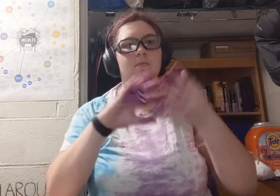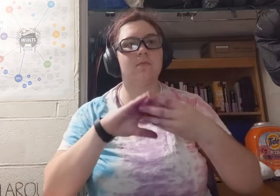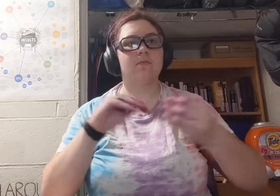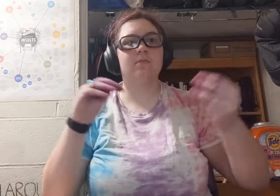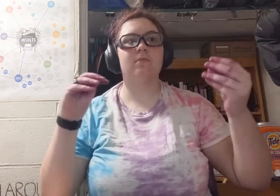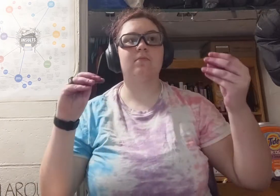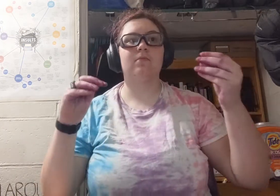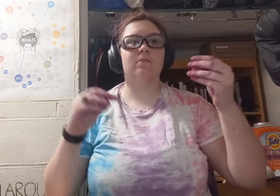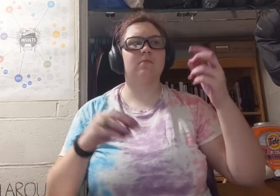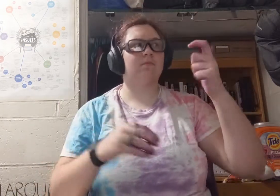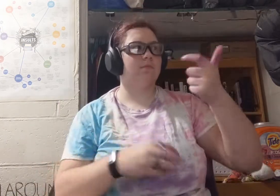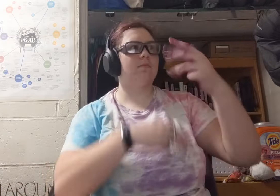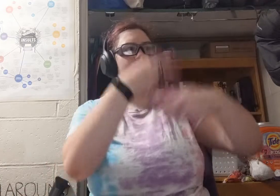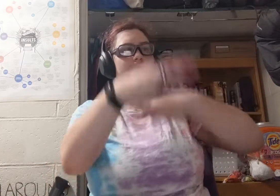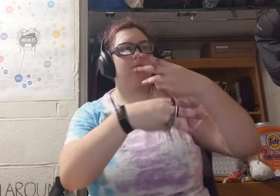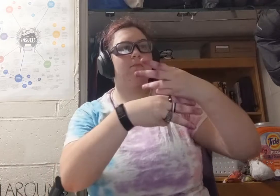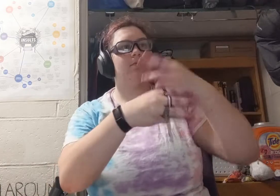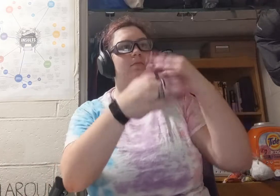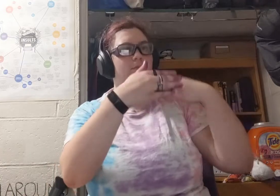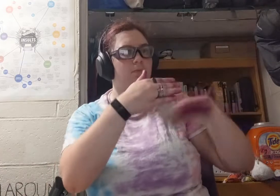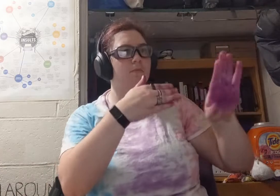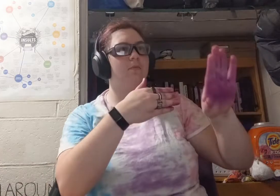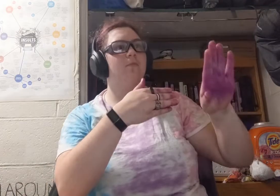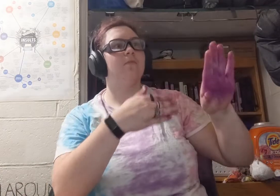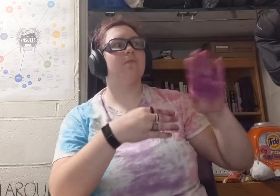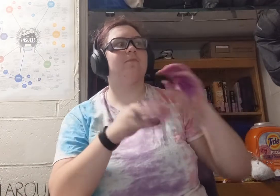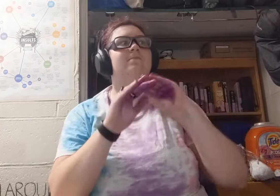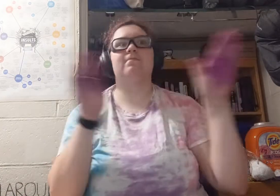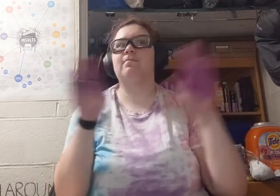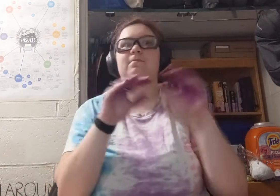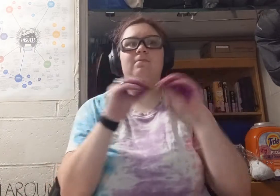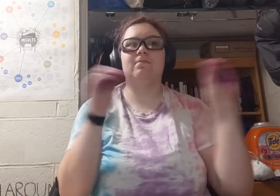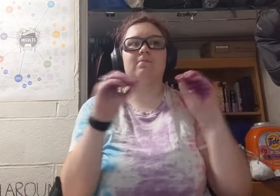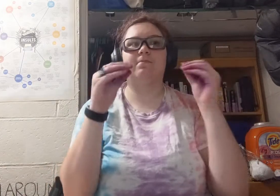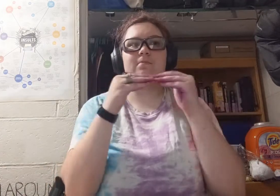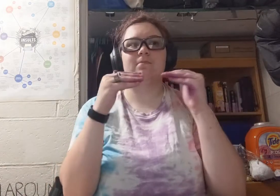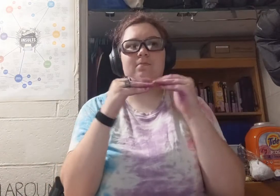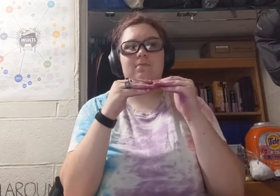there s nothing like the witness of a world that s being born